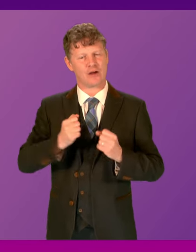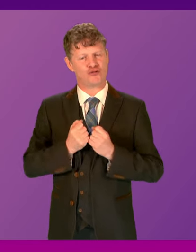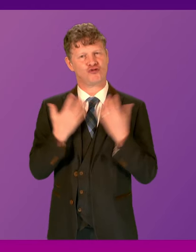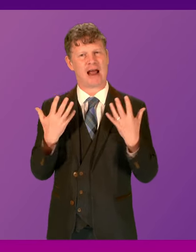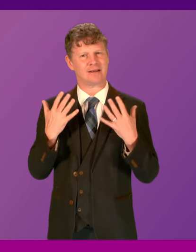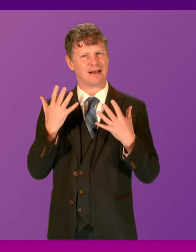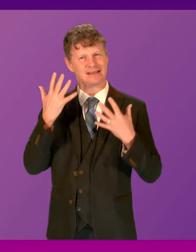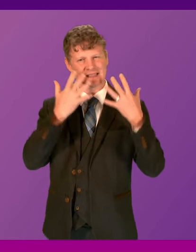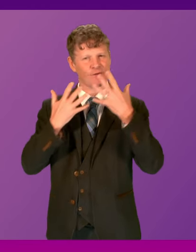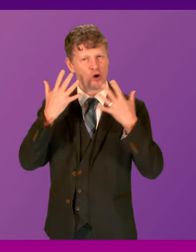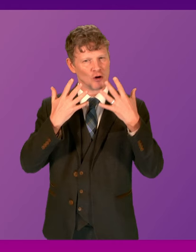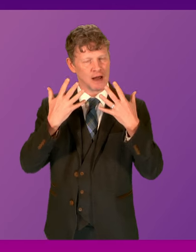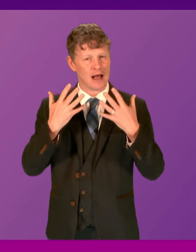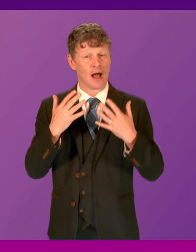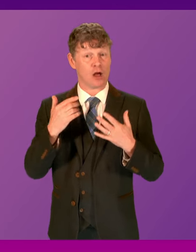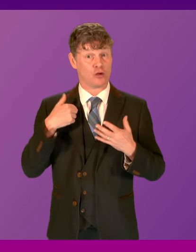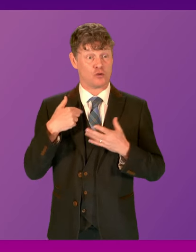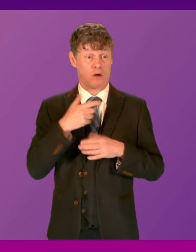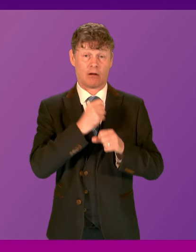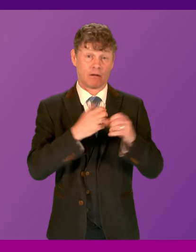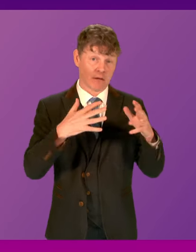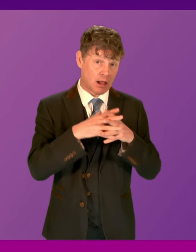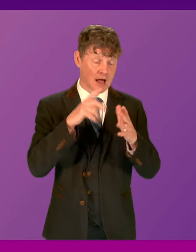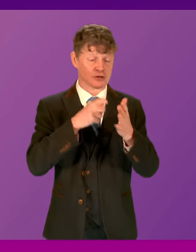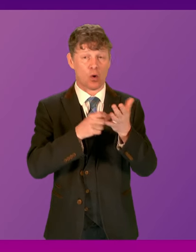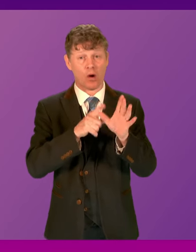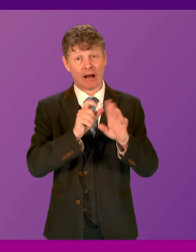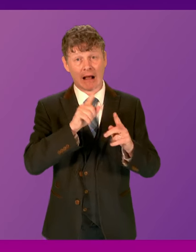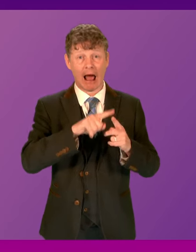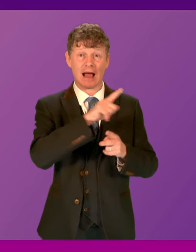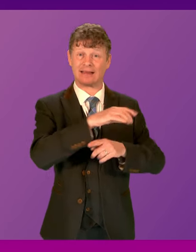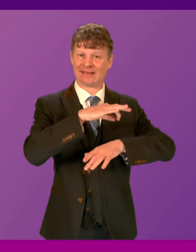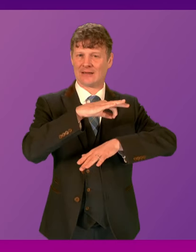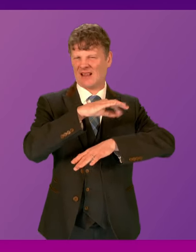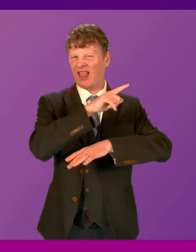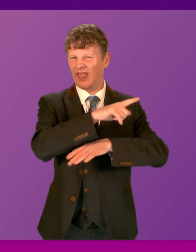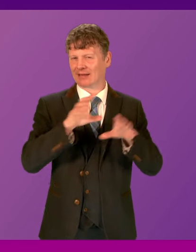NHS Greater Glasgow and Clyde and its relevant clinical team as the provider of young people’s